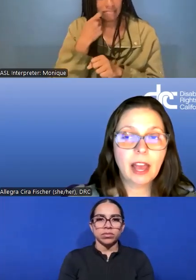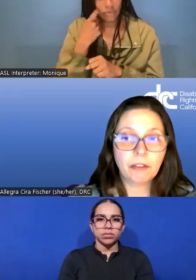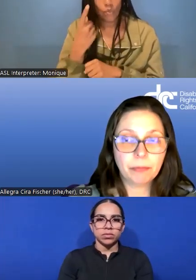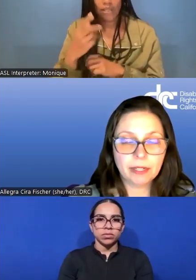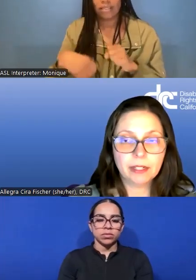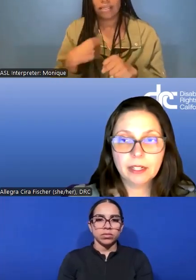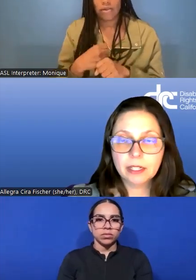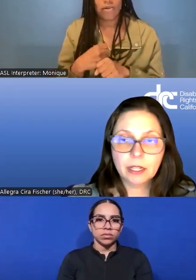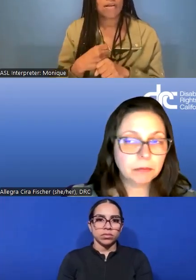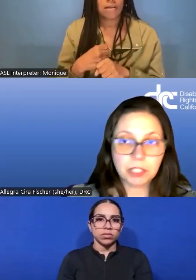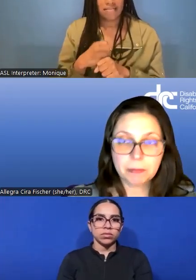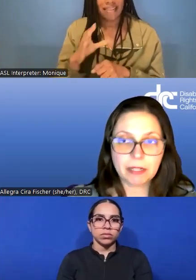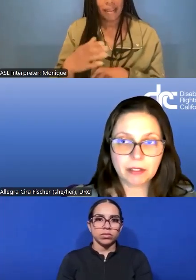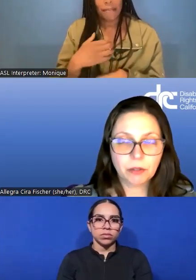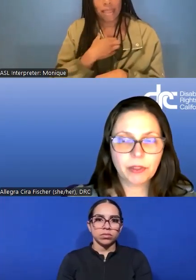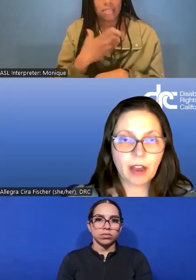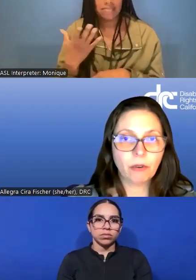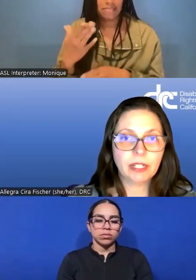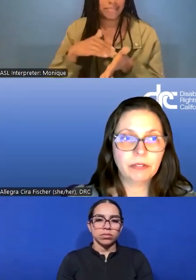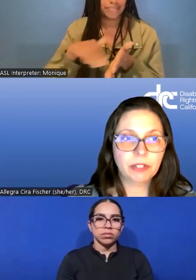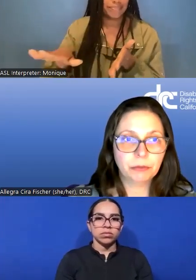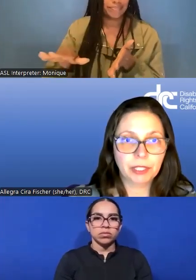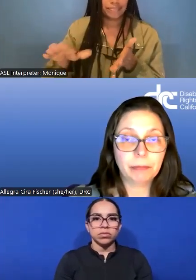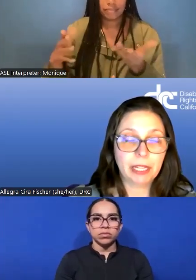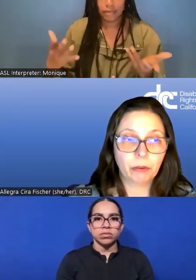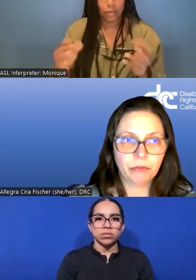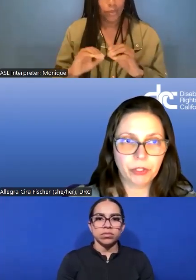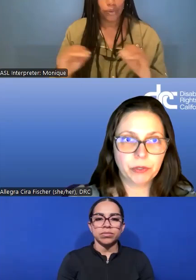have been dismissed without even really being reviewed.